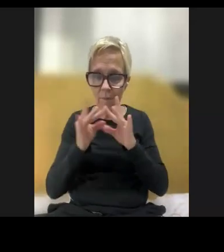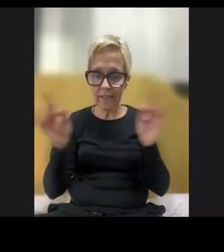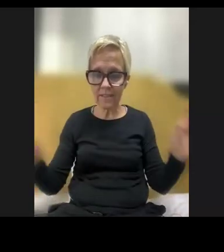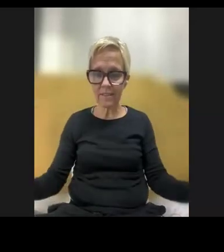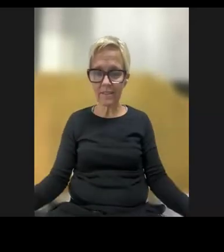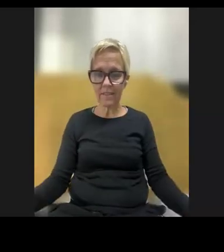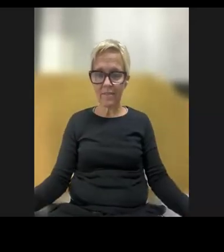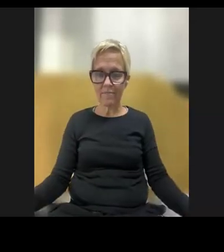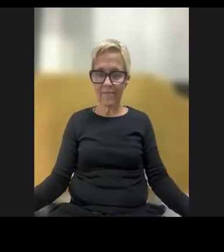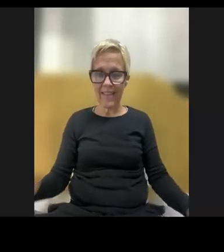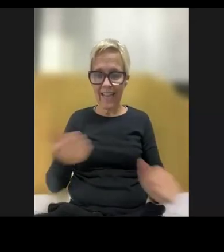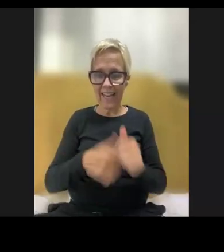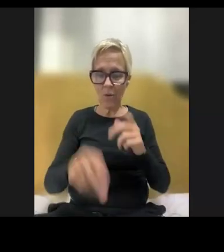So -- any questions?